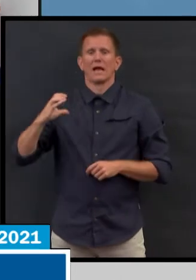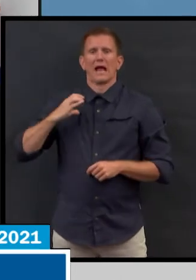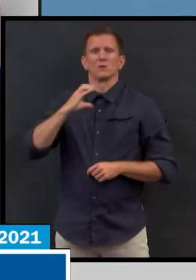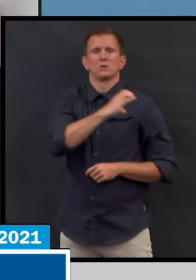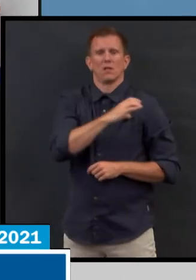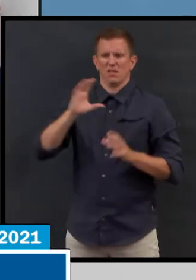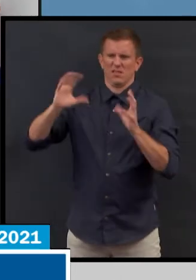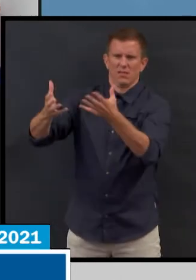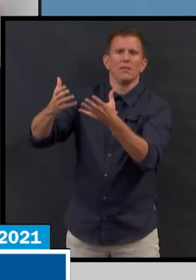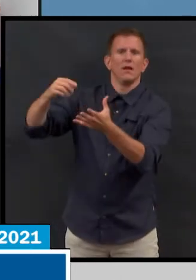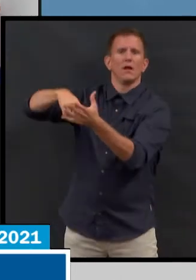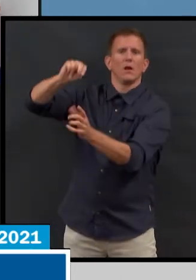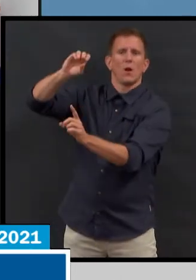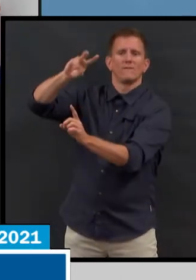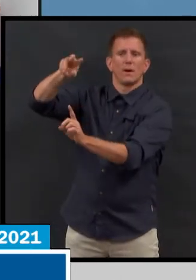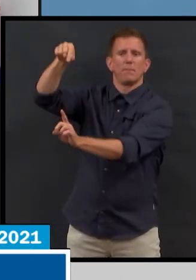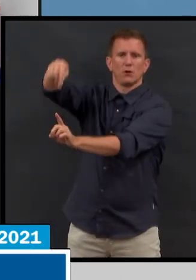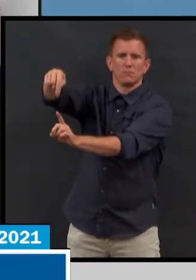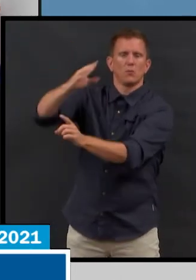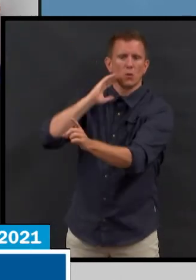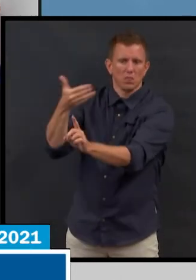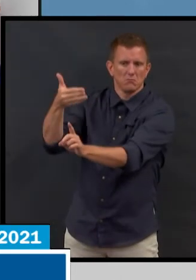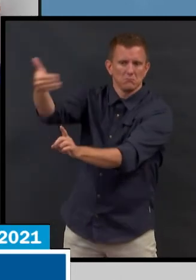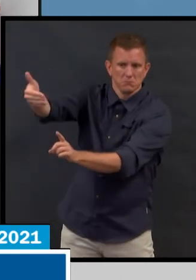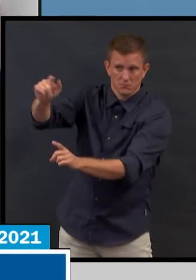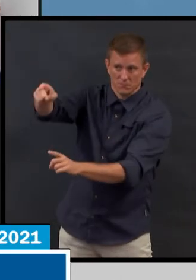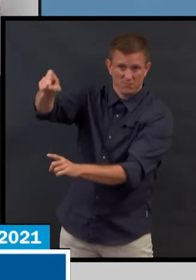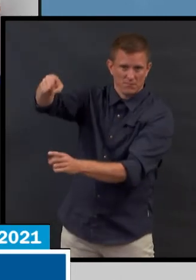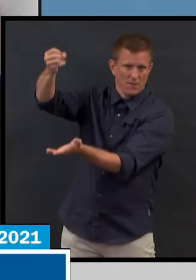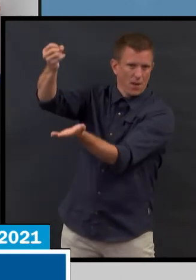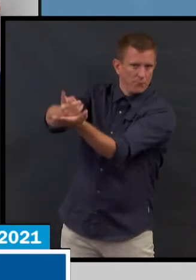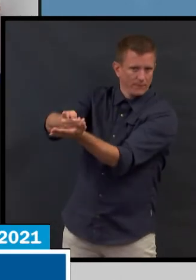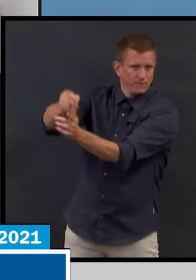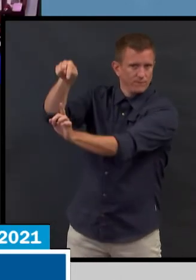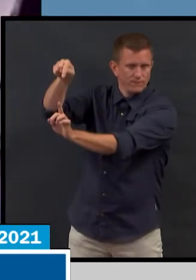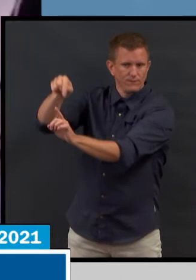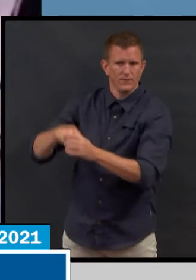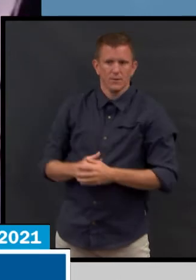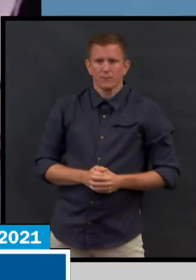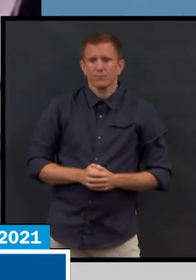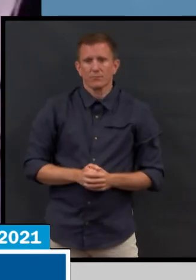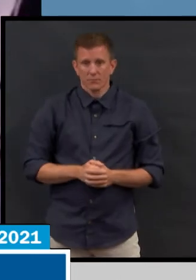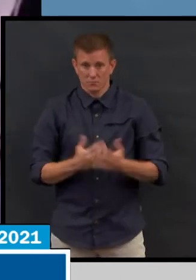with that i'm sure there'll be some questions and i'm happy to take those yes there are definitely